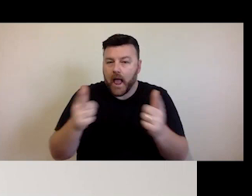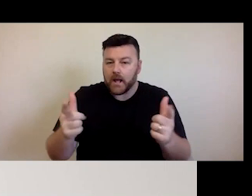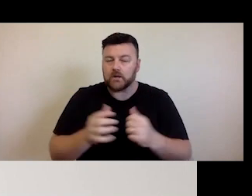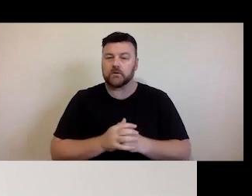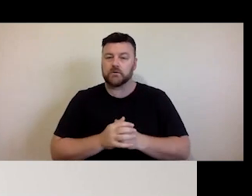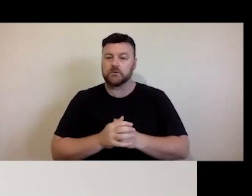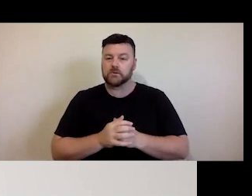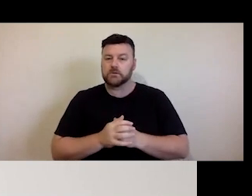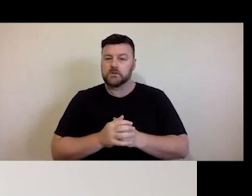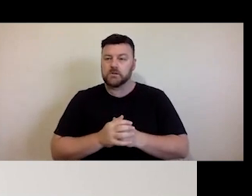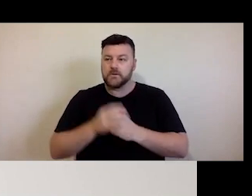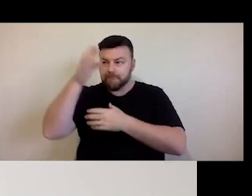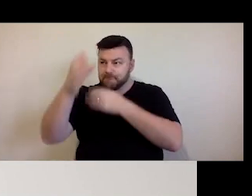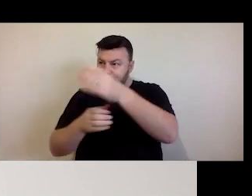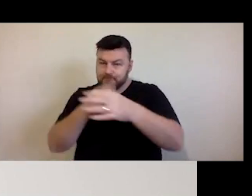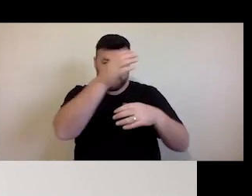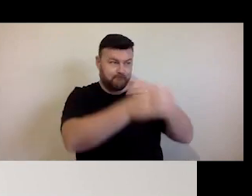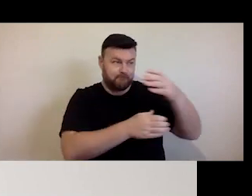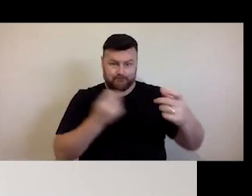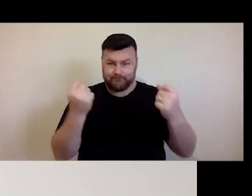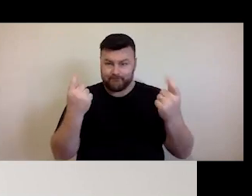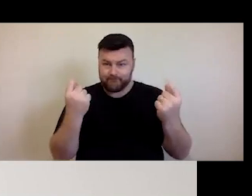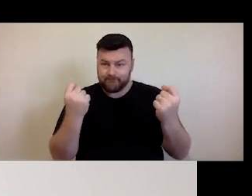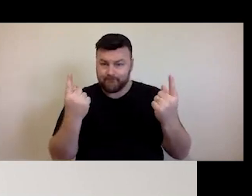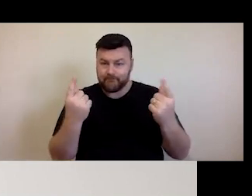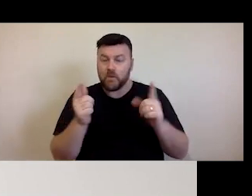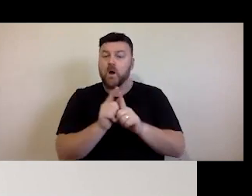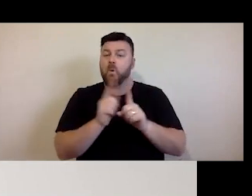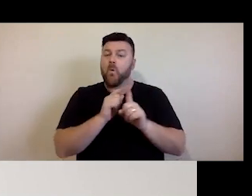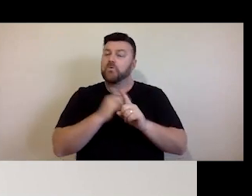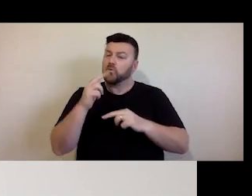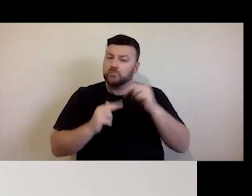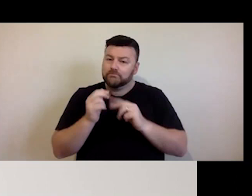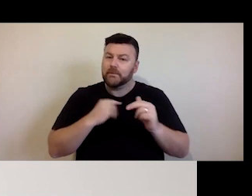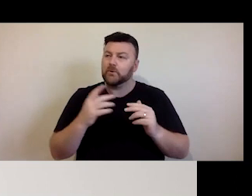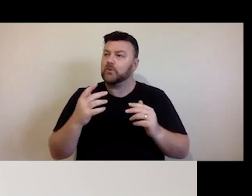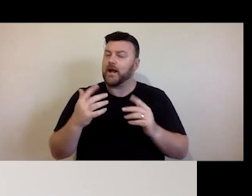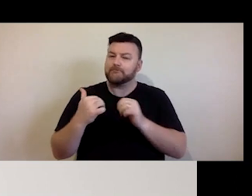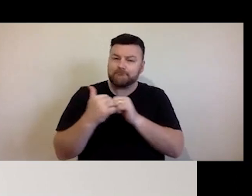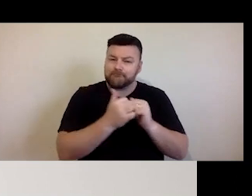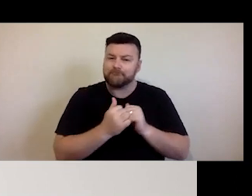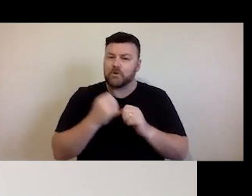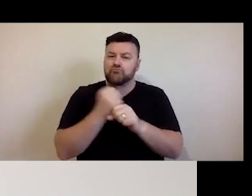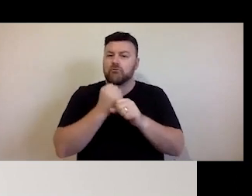experiences but also to build memories together. Our stories won't